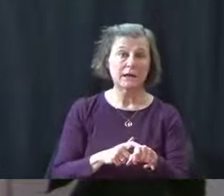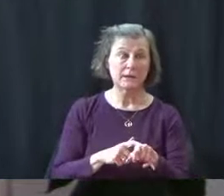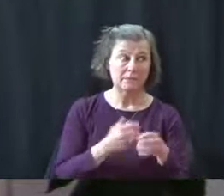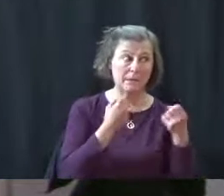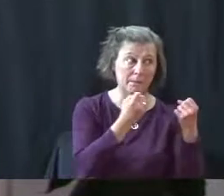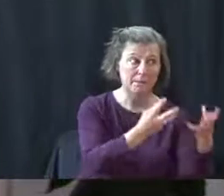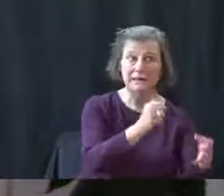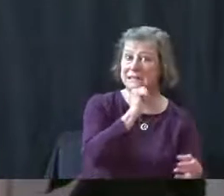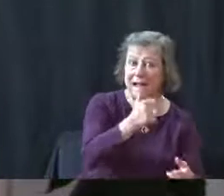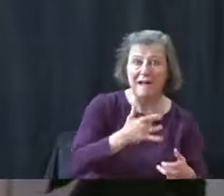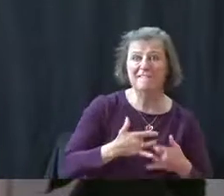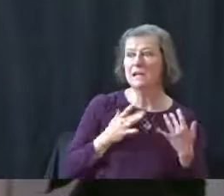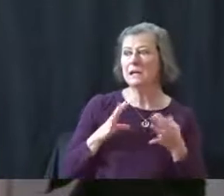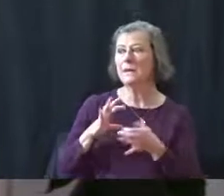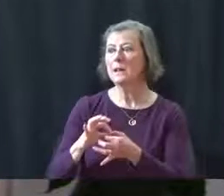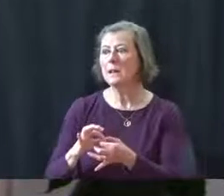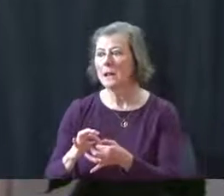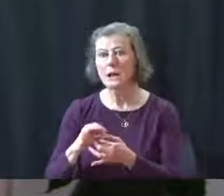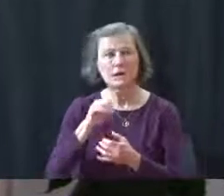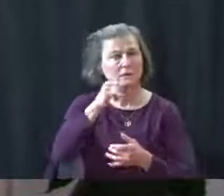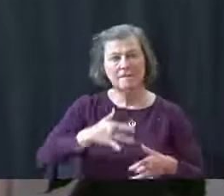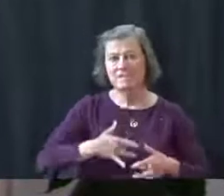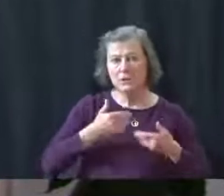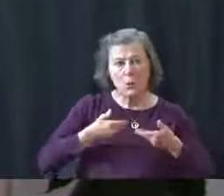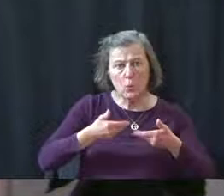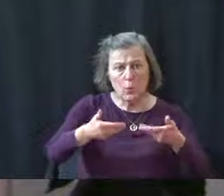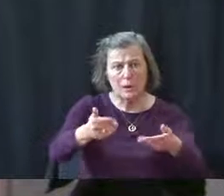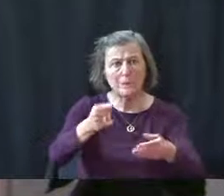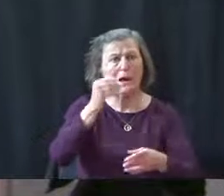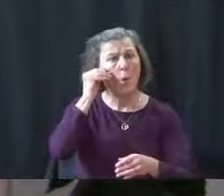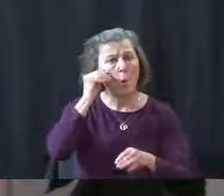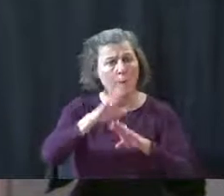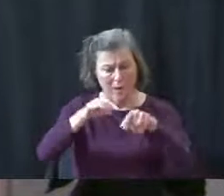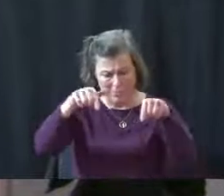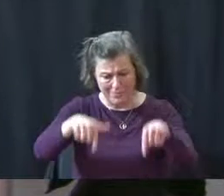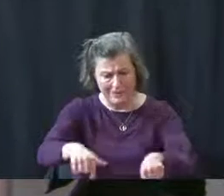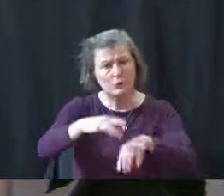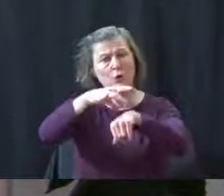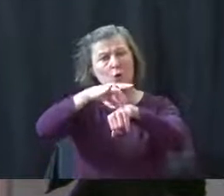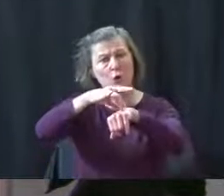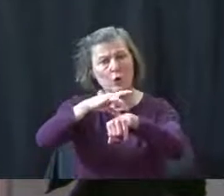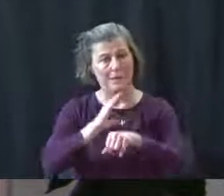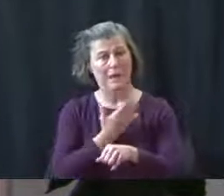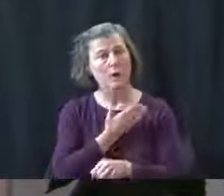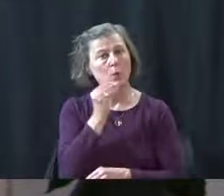of belonging, who do not feel welcome at home on this earth, our common home, and my heart